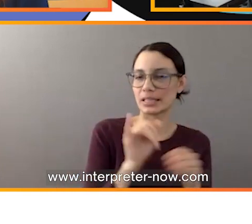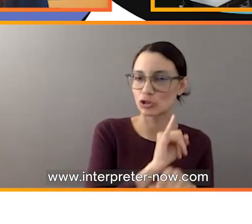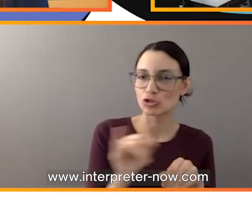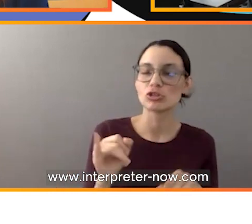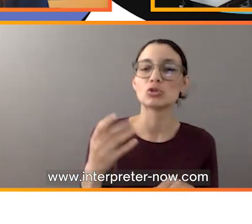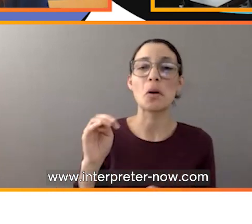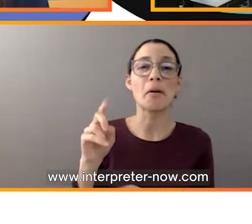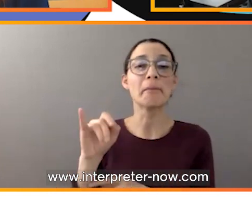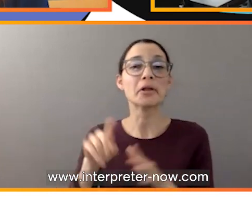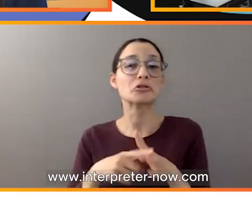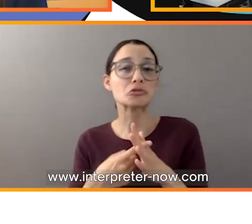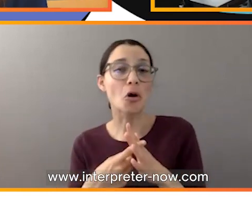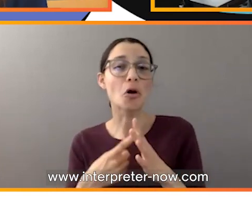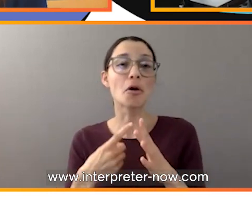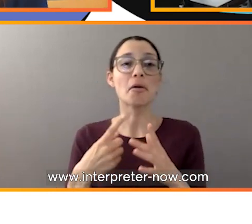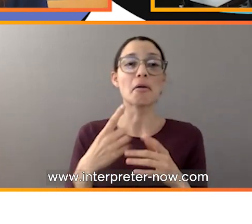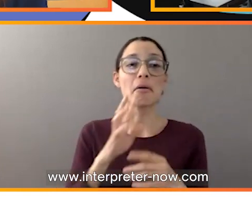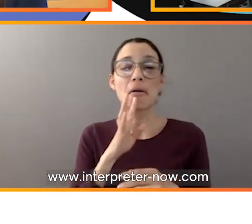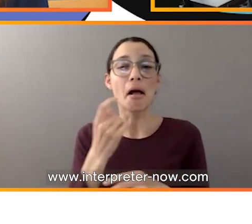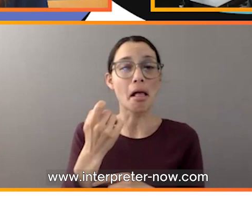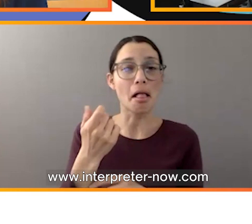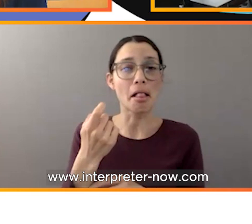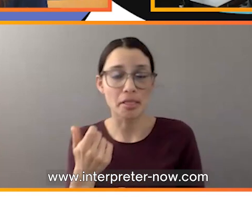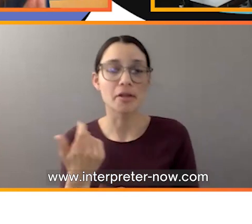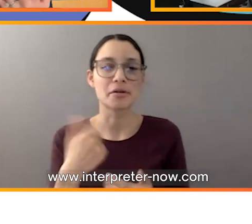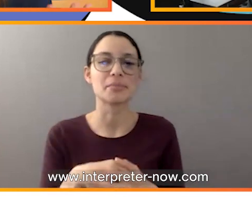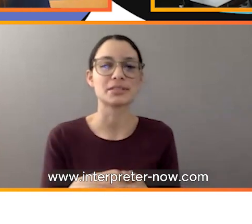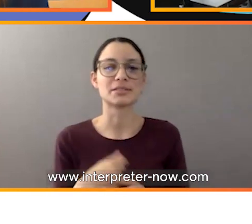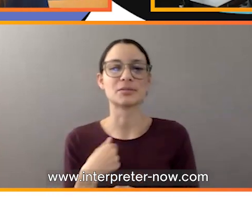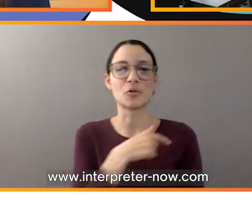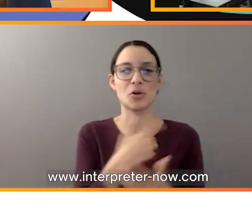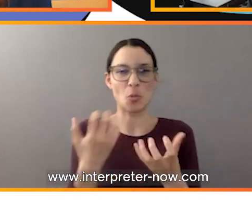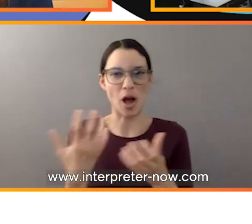Then workplace, and then investment, or entrepreneurship.